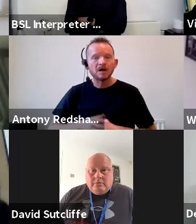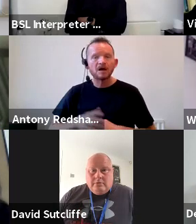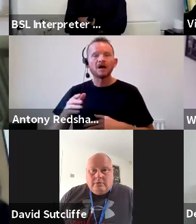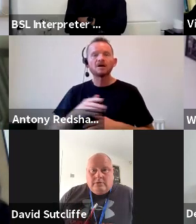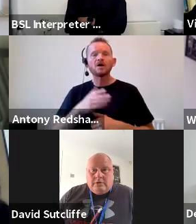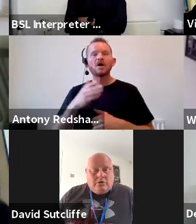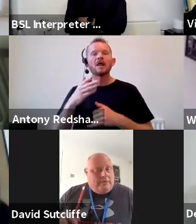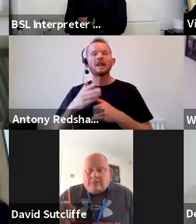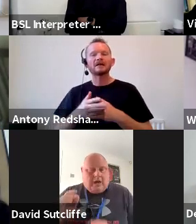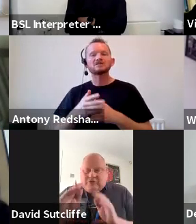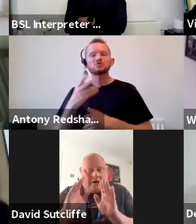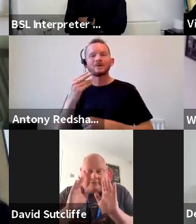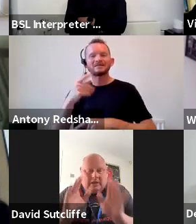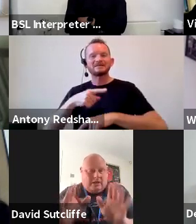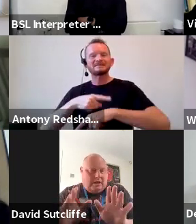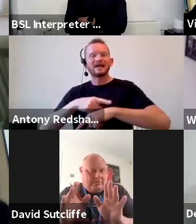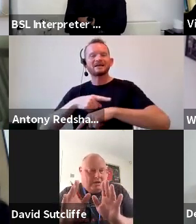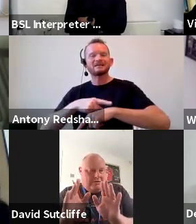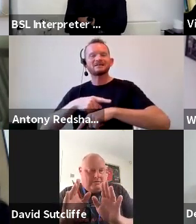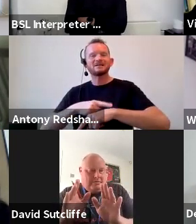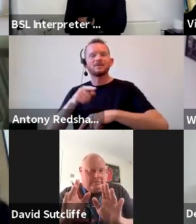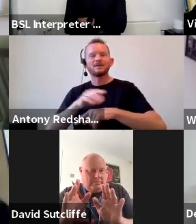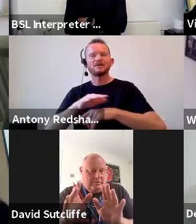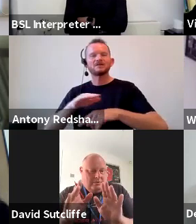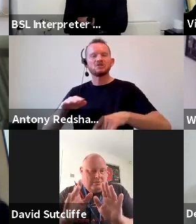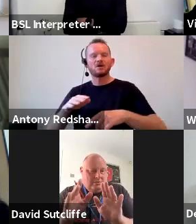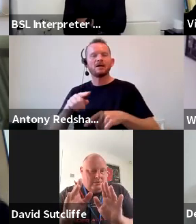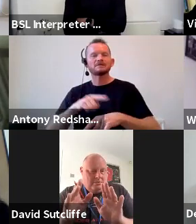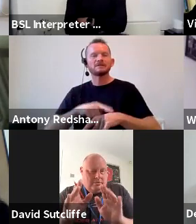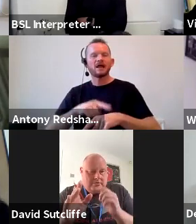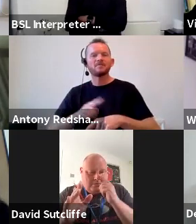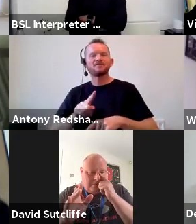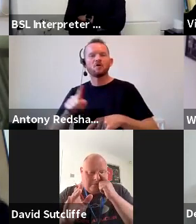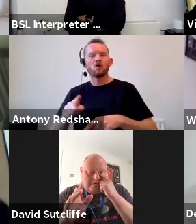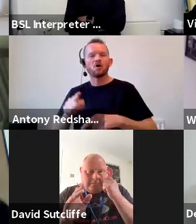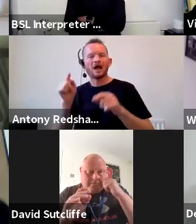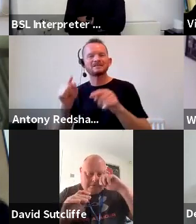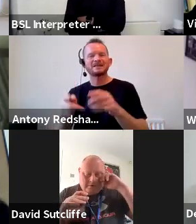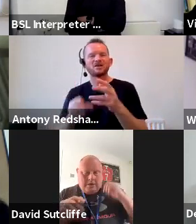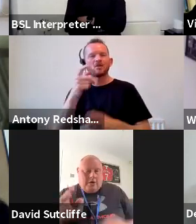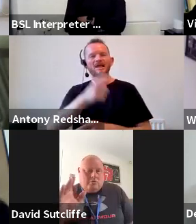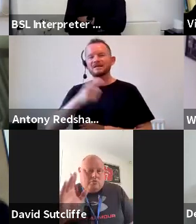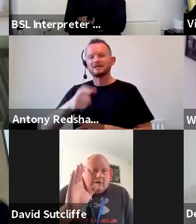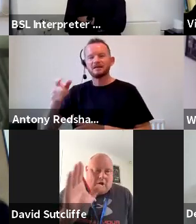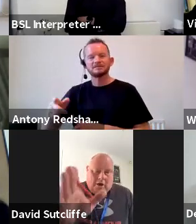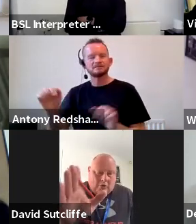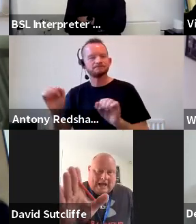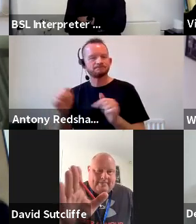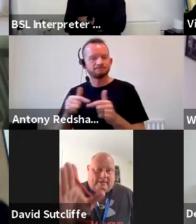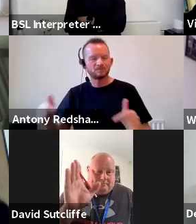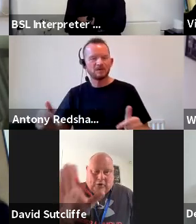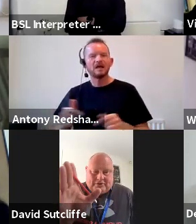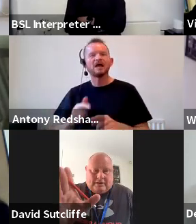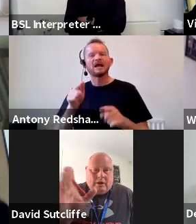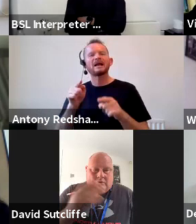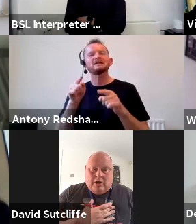okay your last 20 minutes. 20 minutes 20 seconds. But this is not a place for for attacking other candidates.